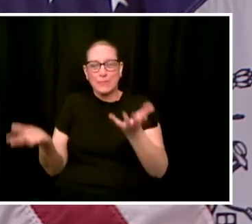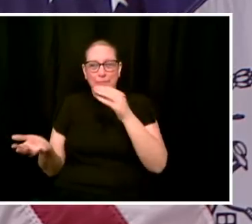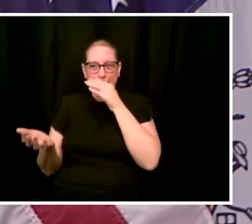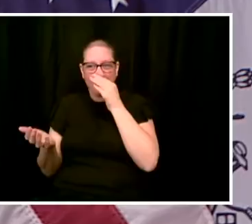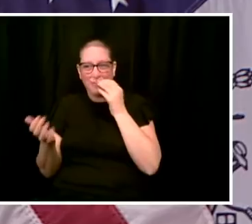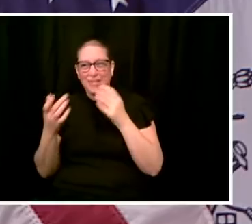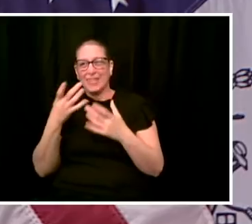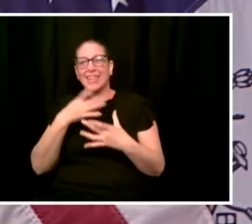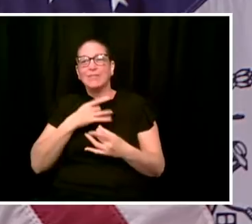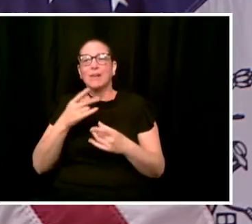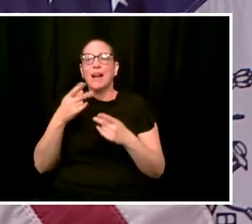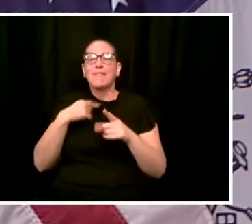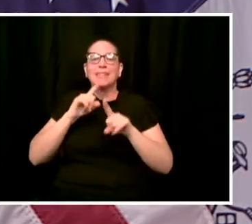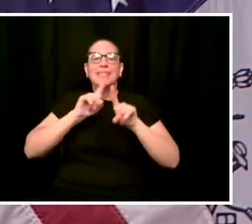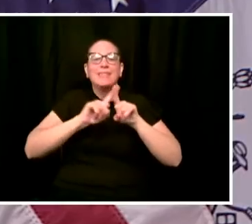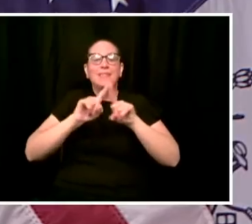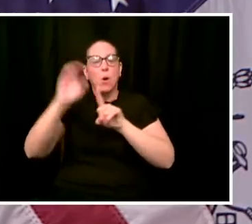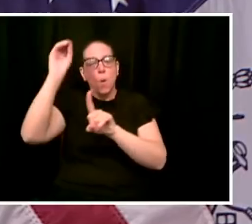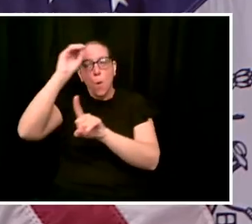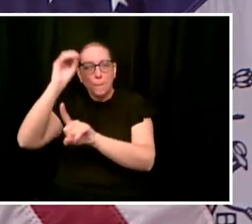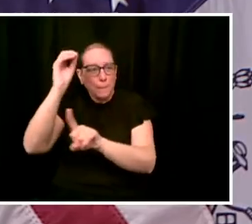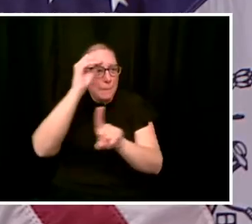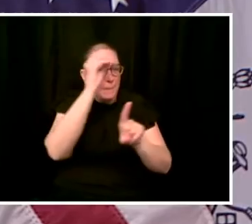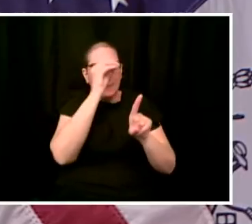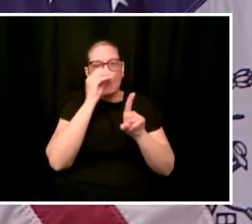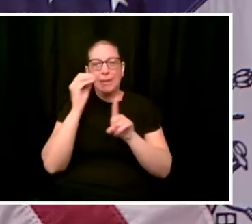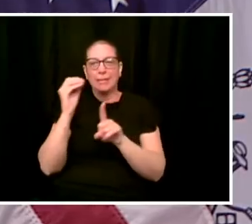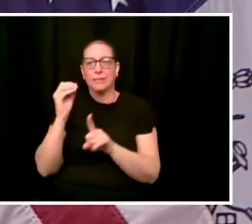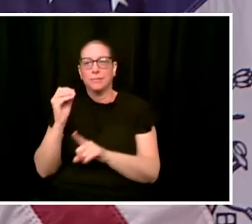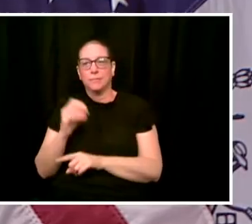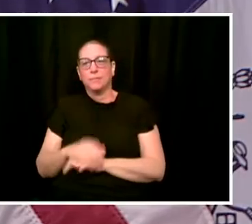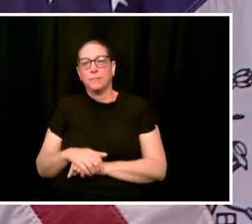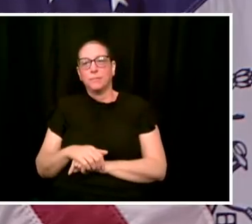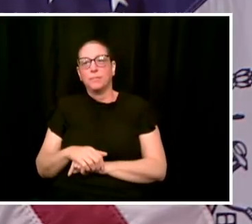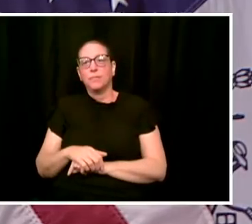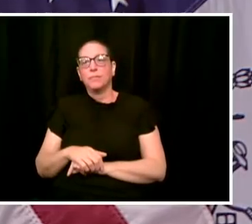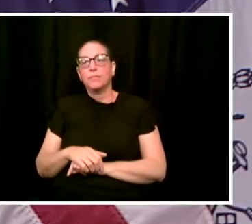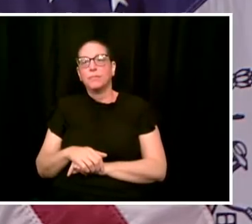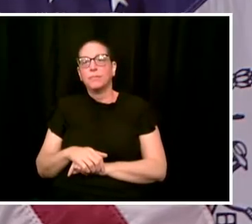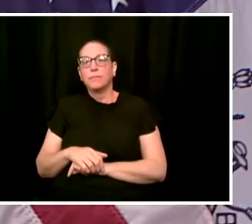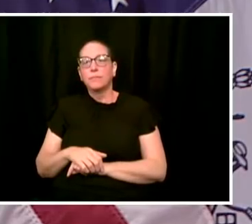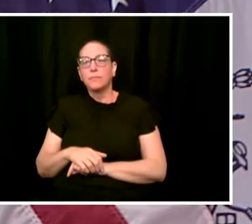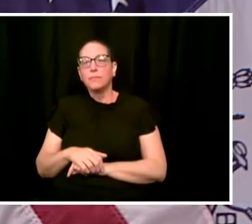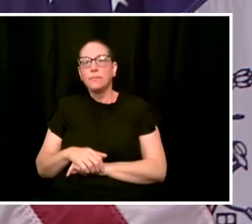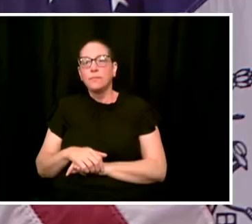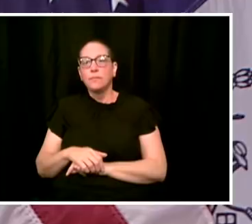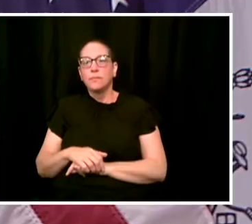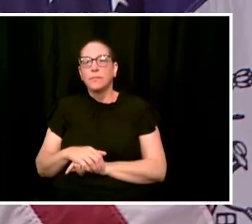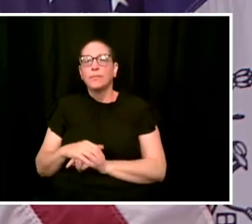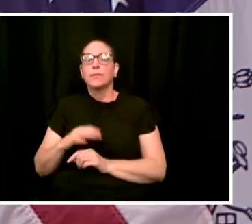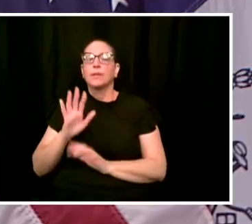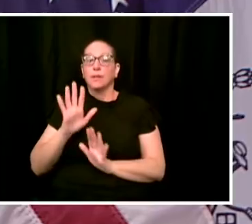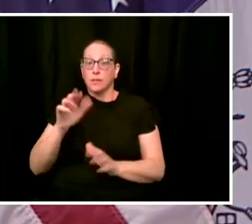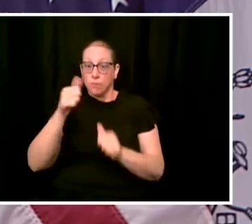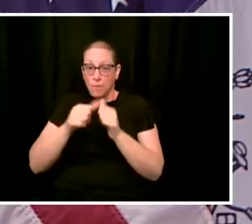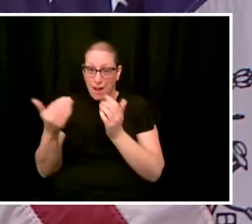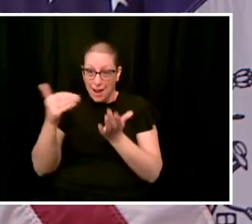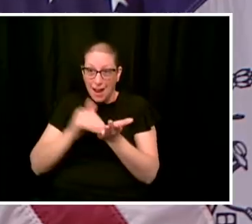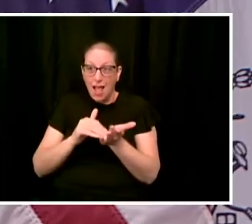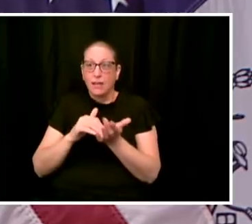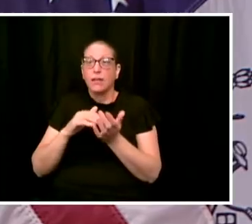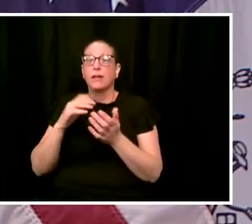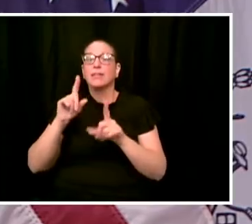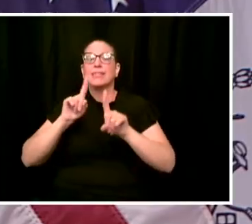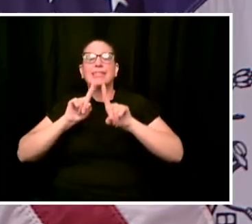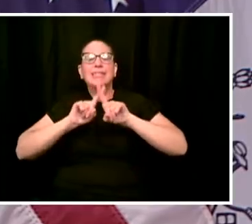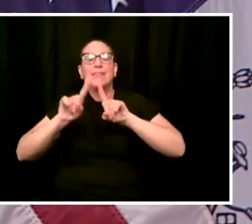AS QUICKLY AS